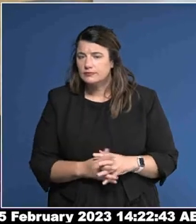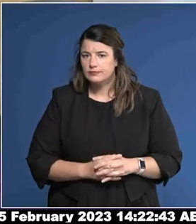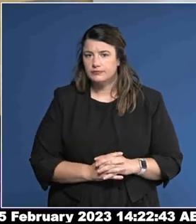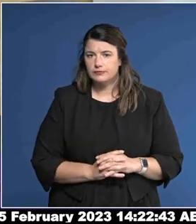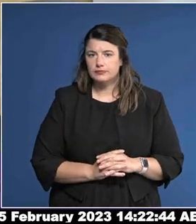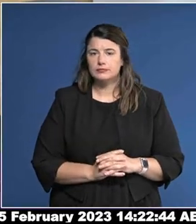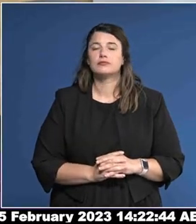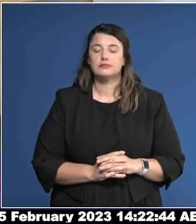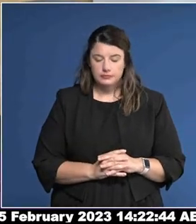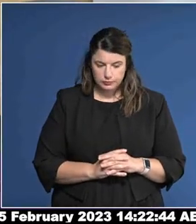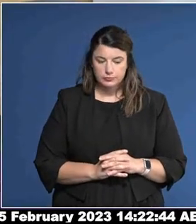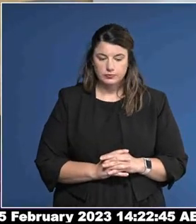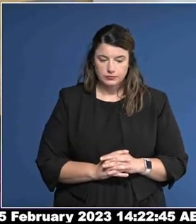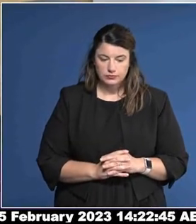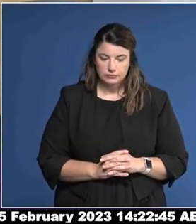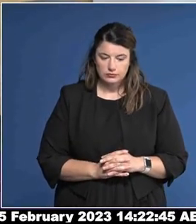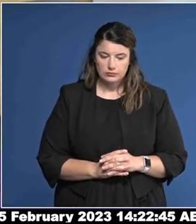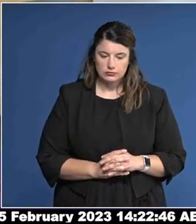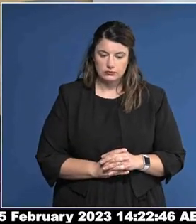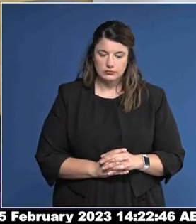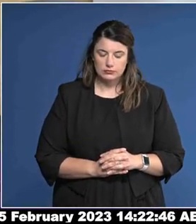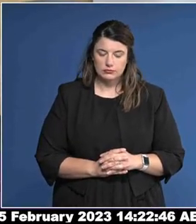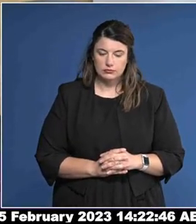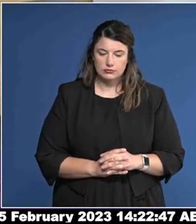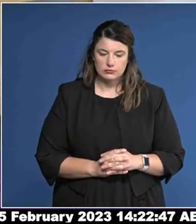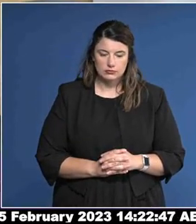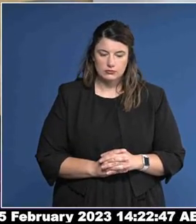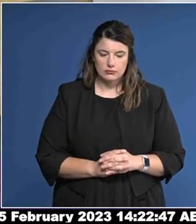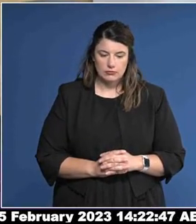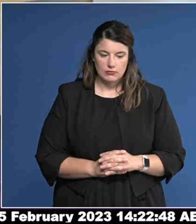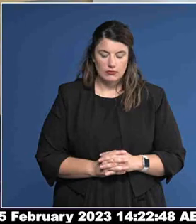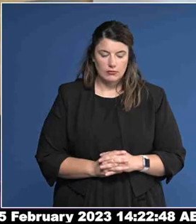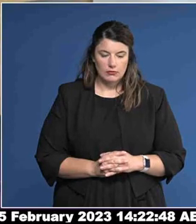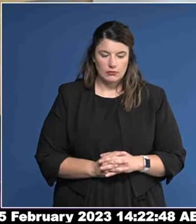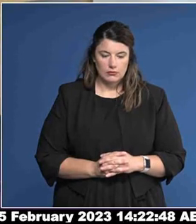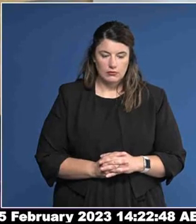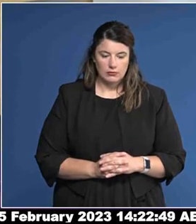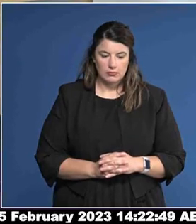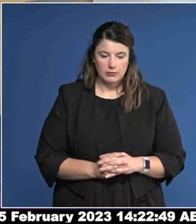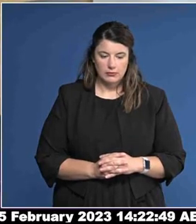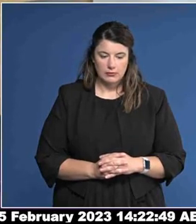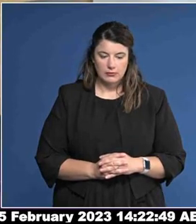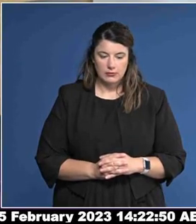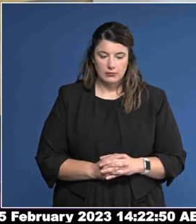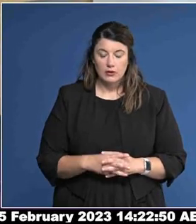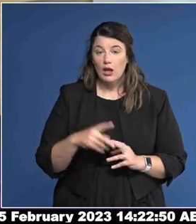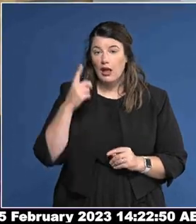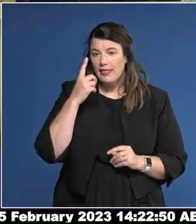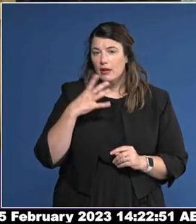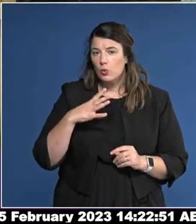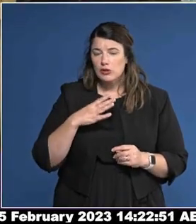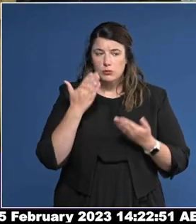I think that, fundamentally, you need to assume that at any time there may be a